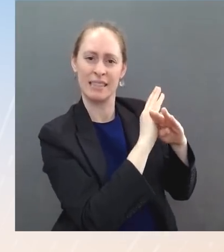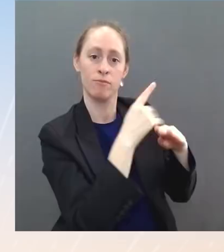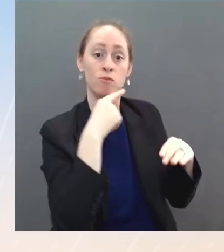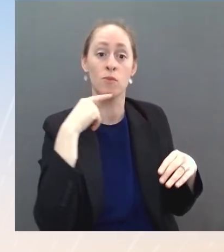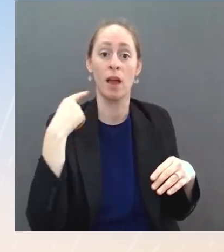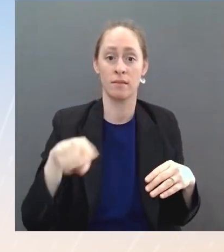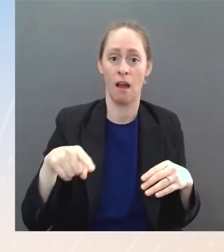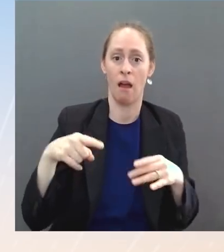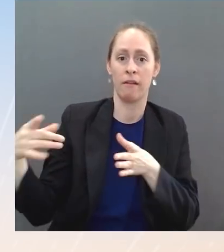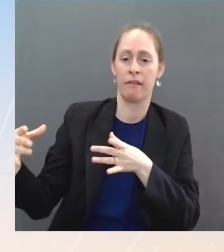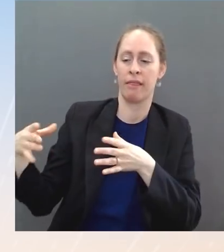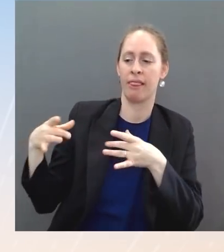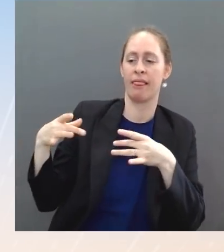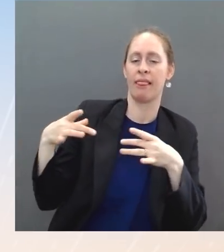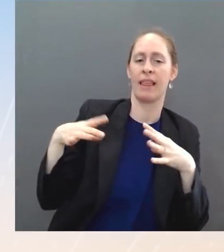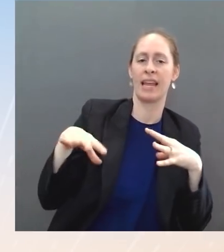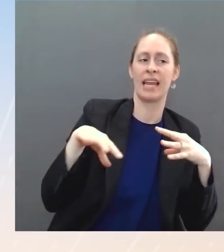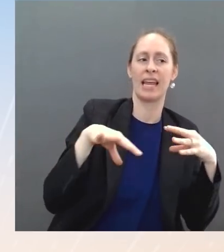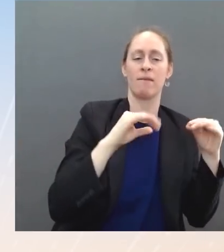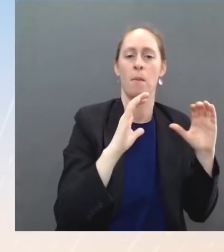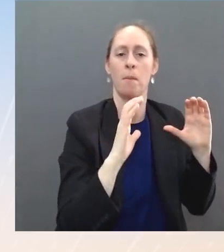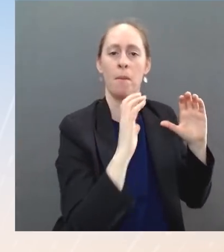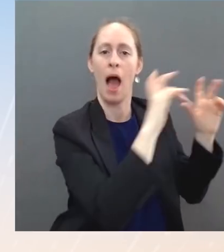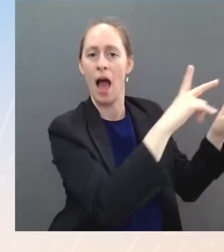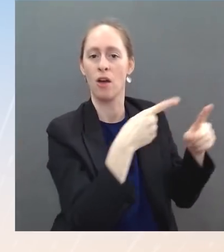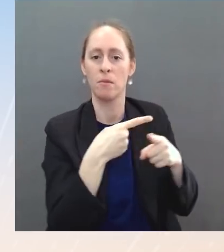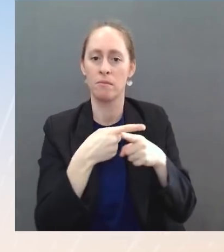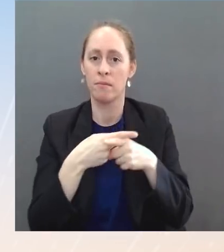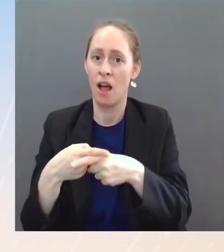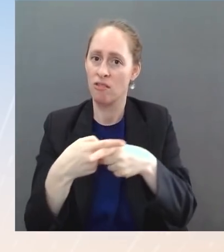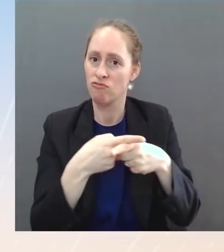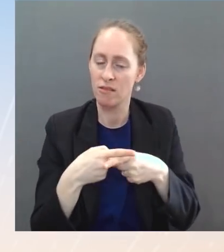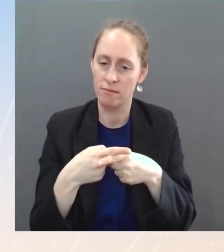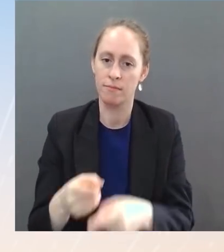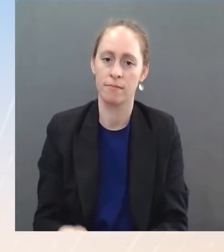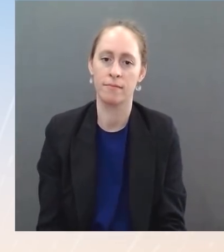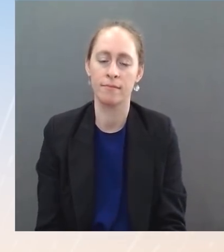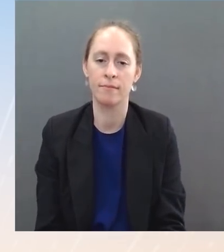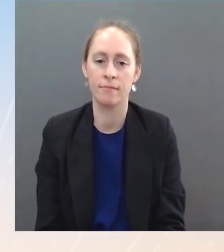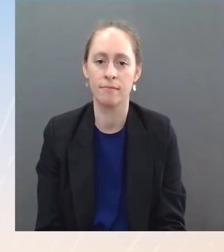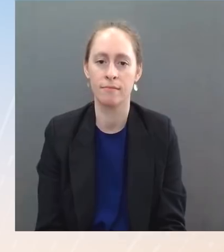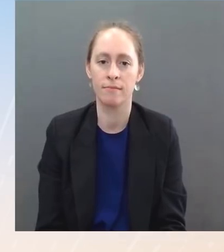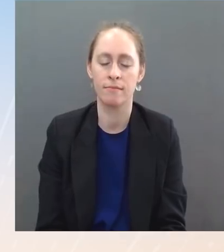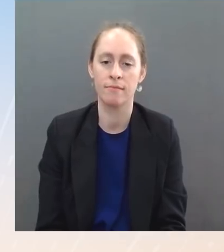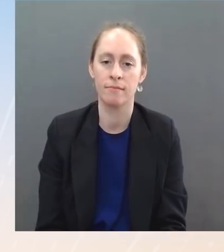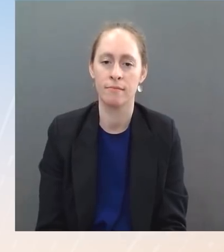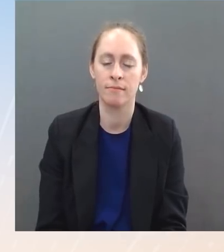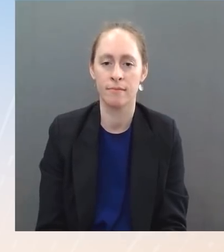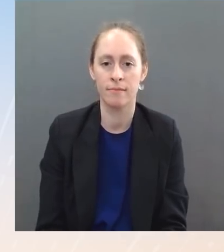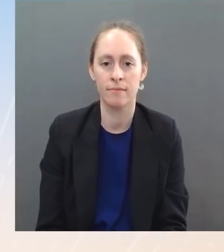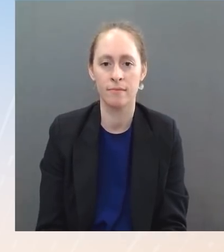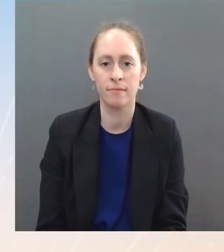as I said in my opening comments, they are not intending to stand pat. They are going to reposition those forces to go